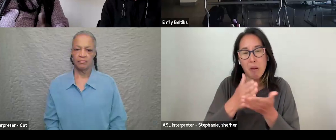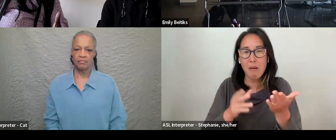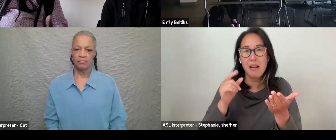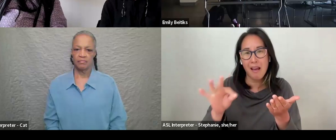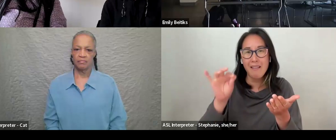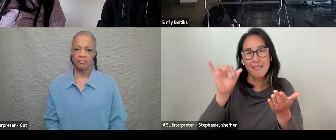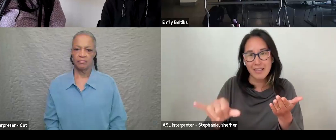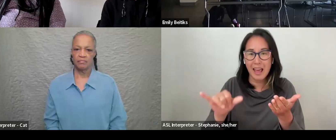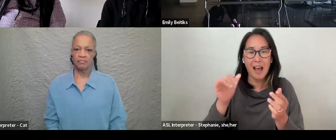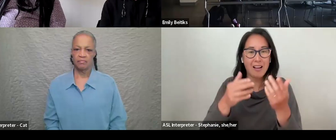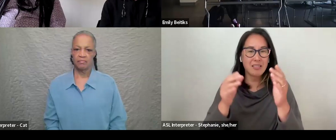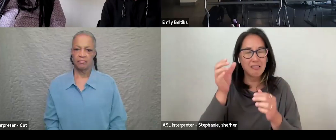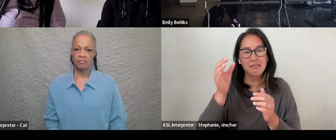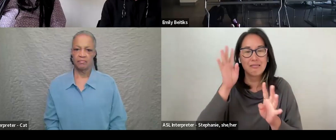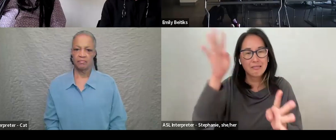But nevertheless, it still has power.